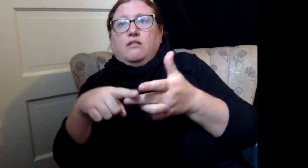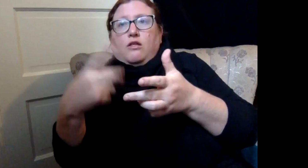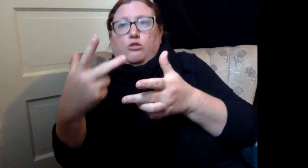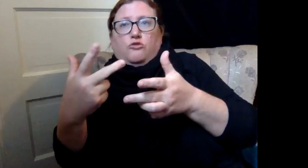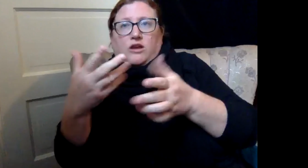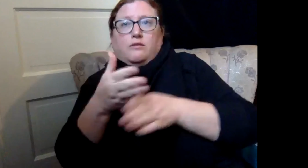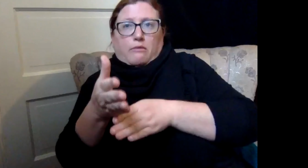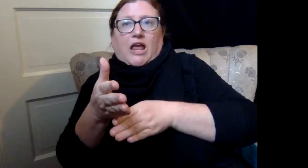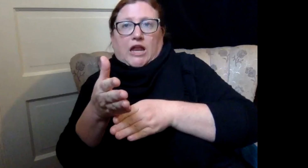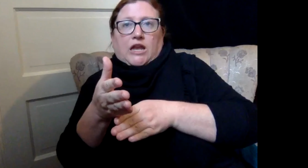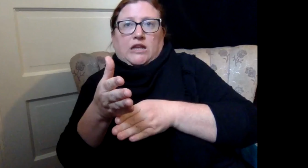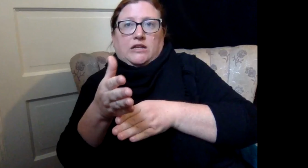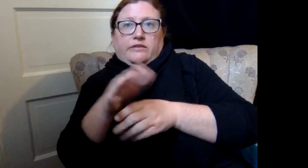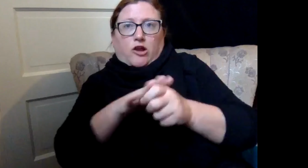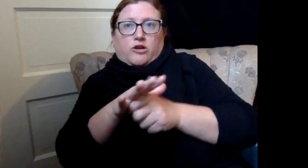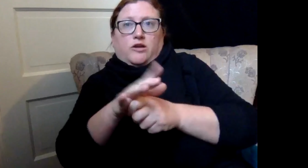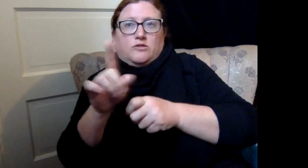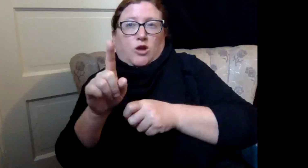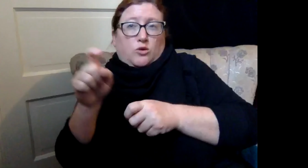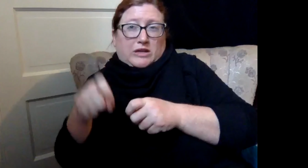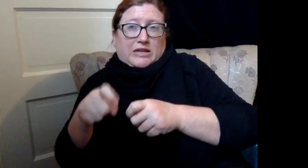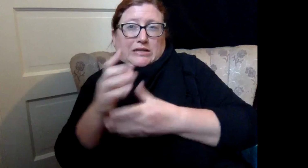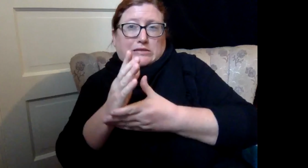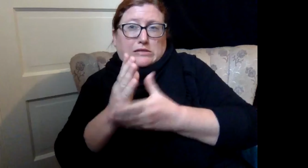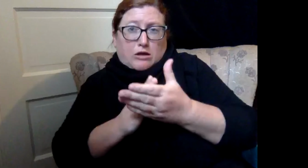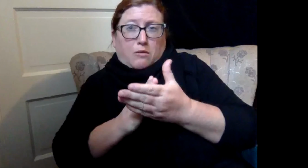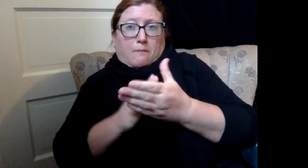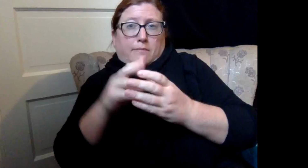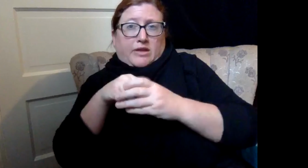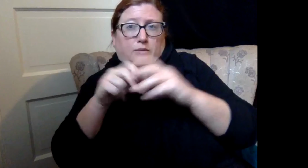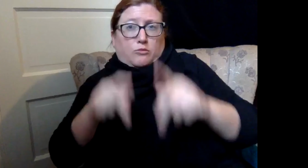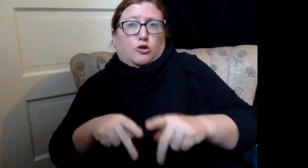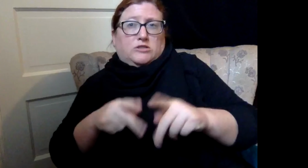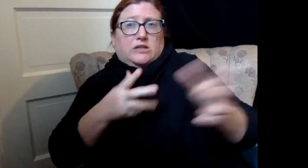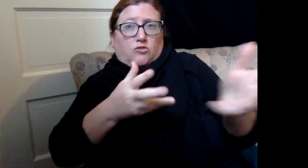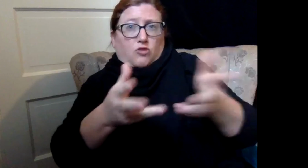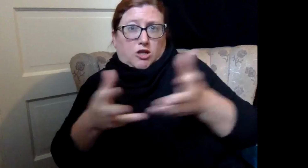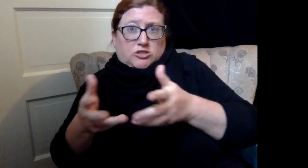admissions, registration, financial aid, are really the three main areas where we would need